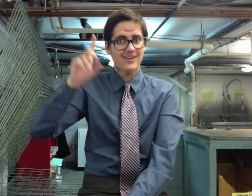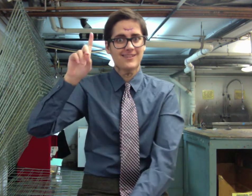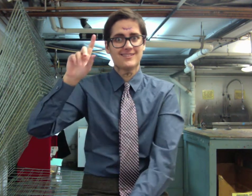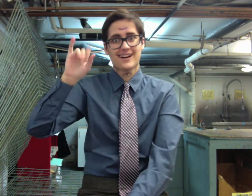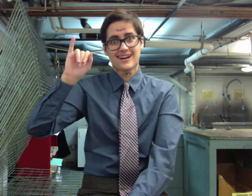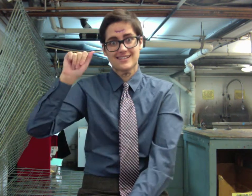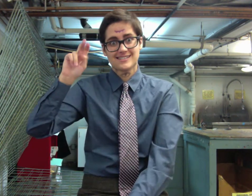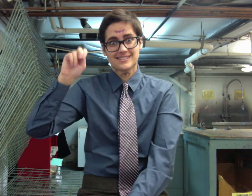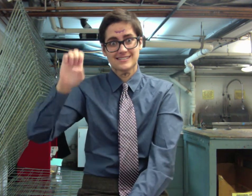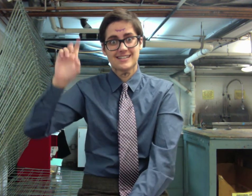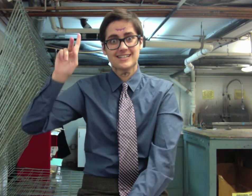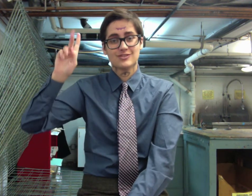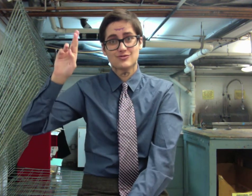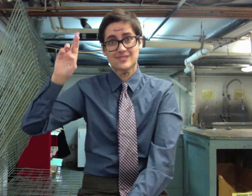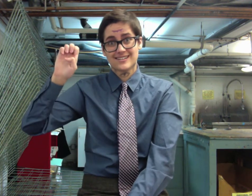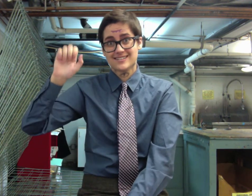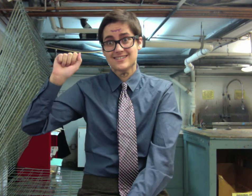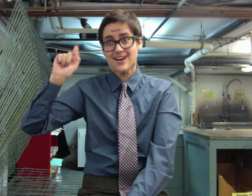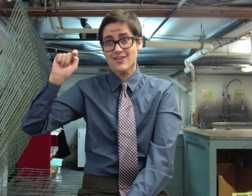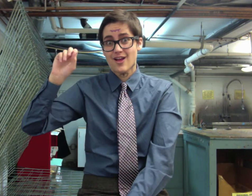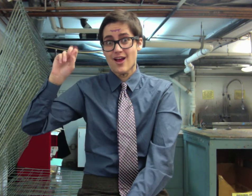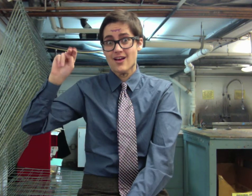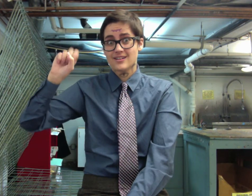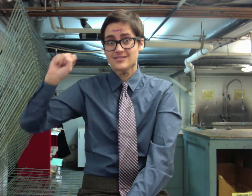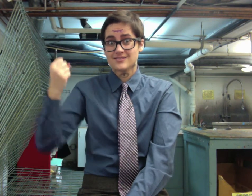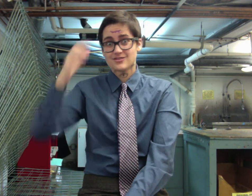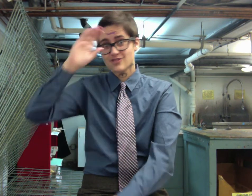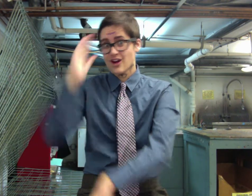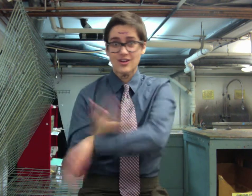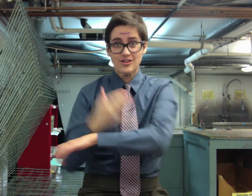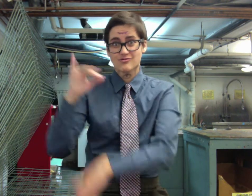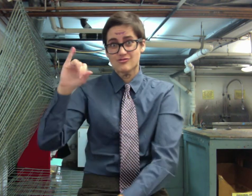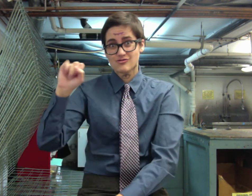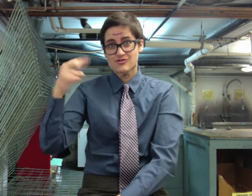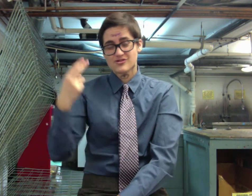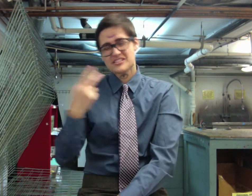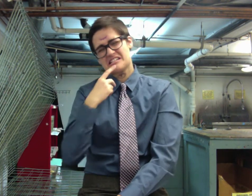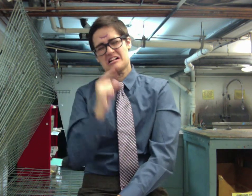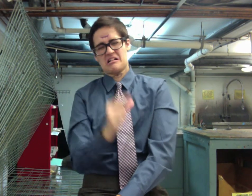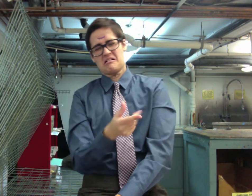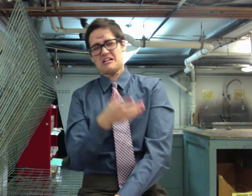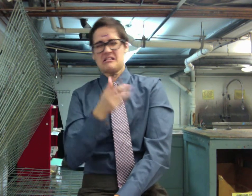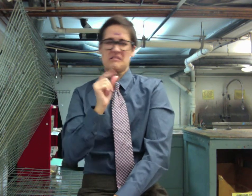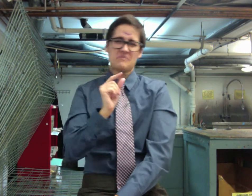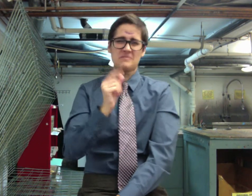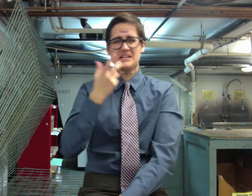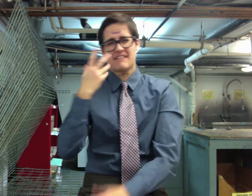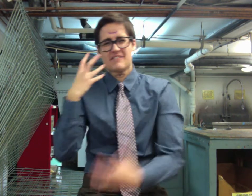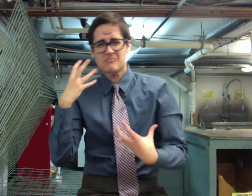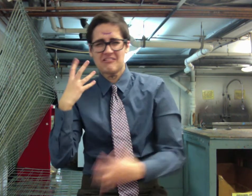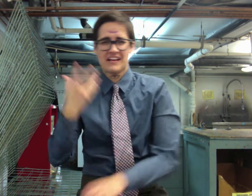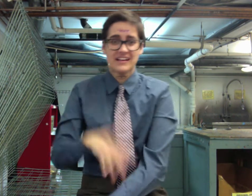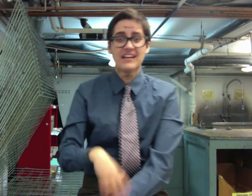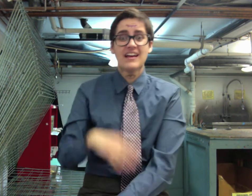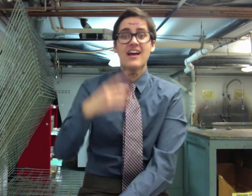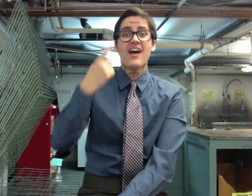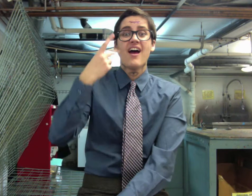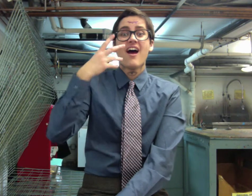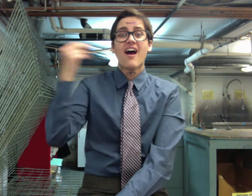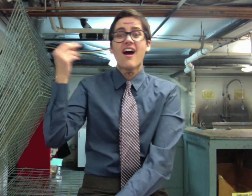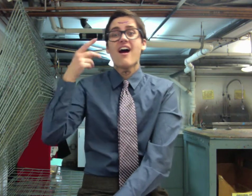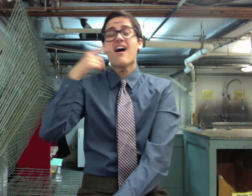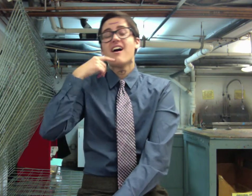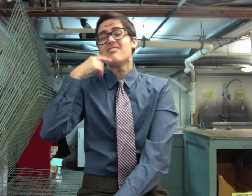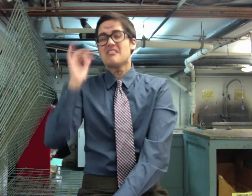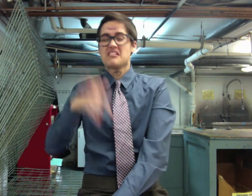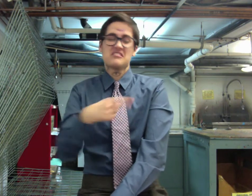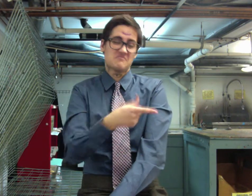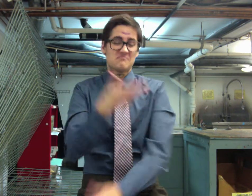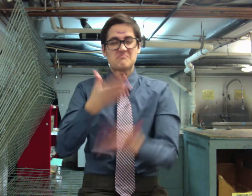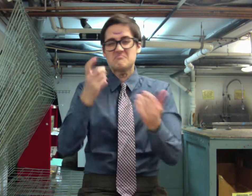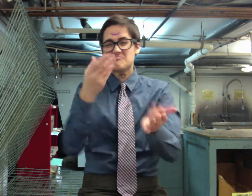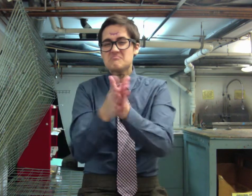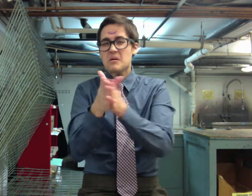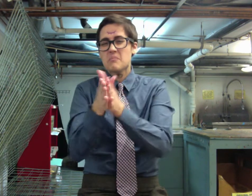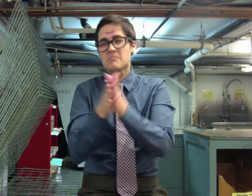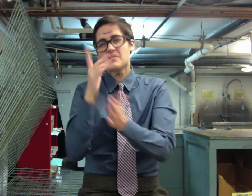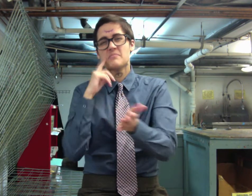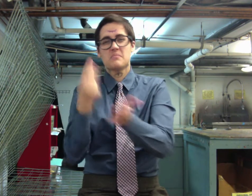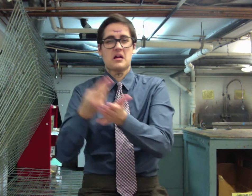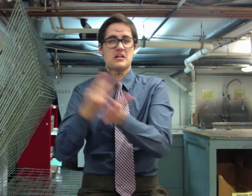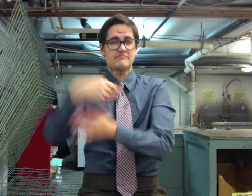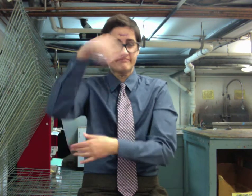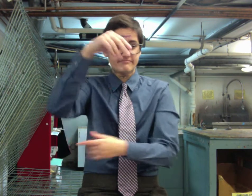Diane Kreaton's son, Josh, "a bit tubby," and said that maybe he needs a financial